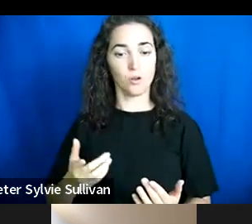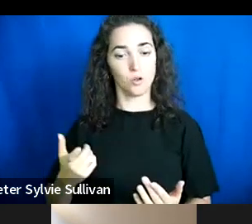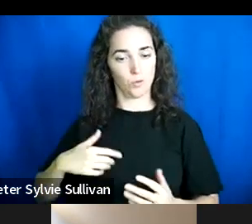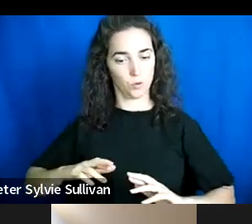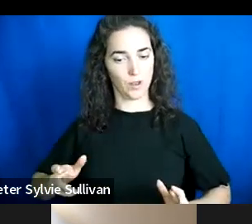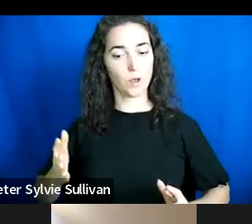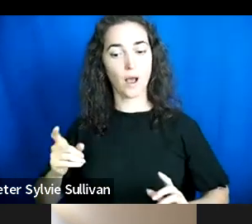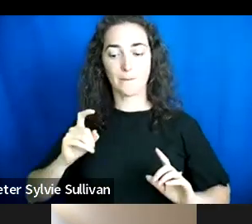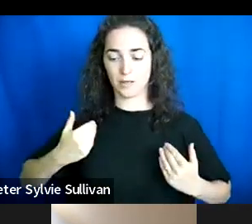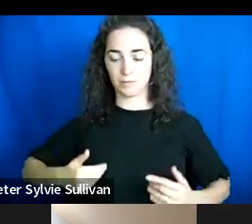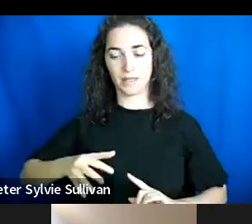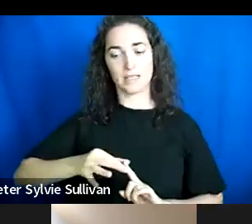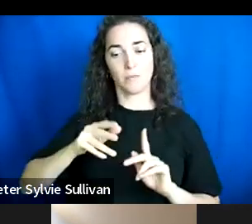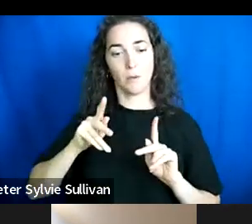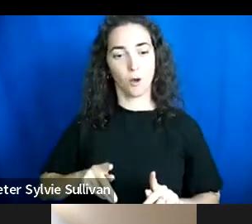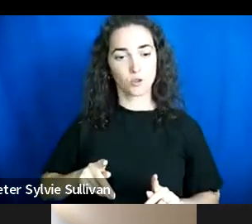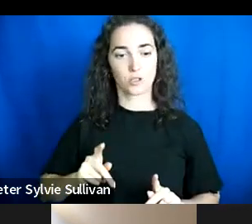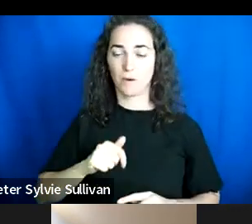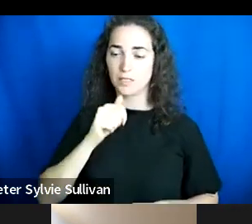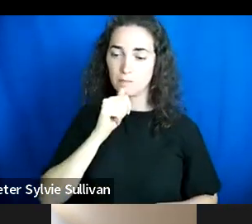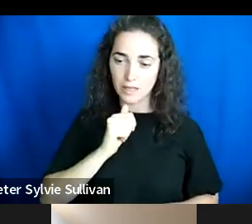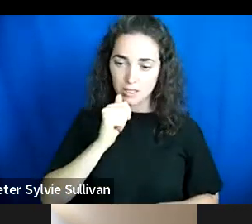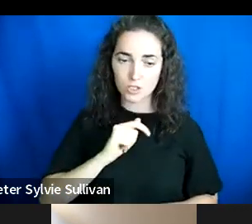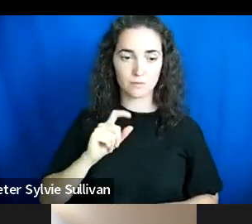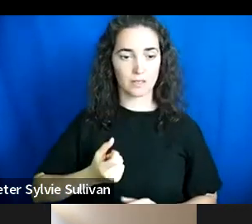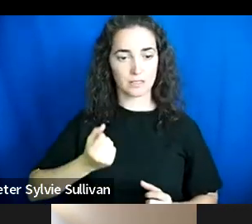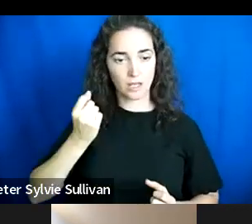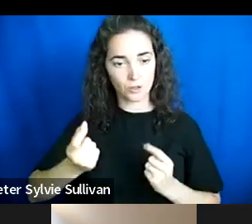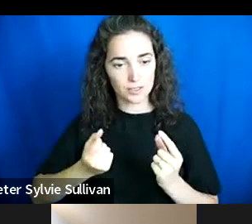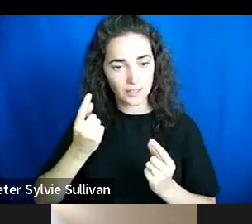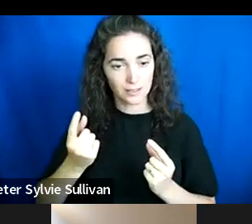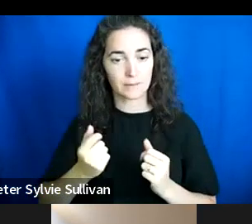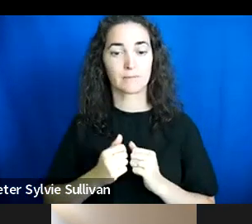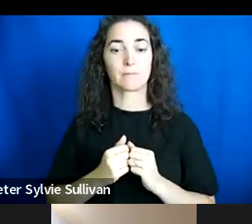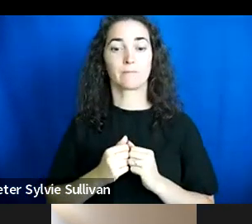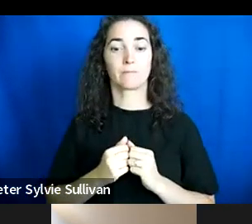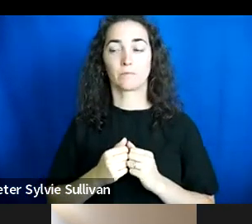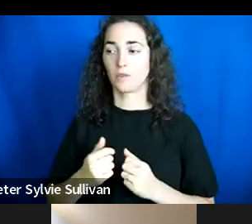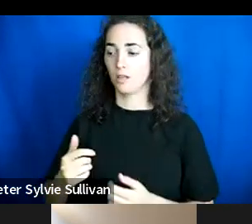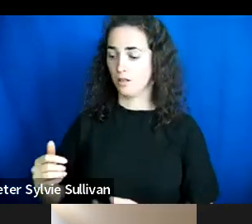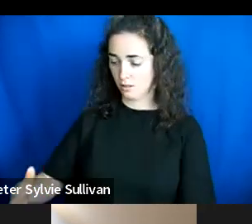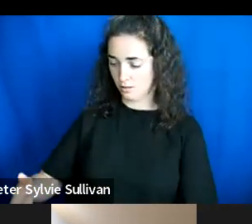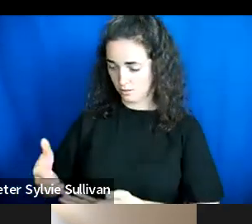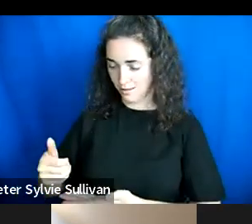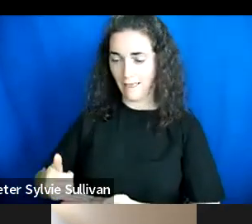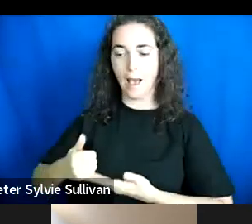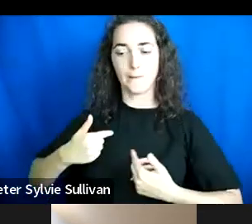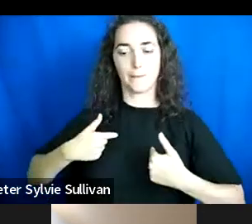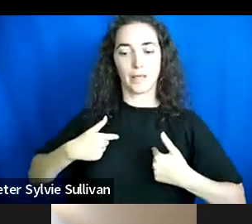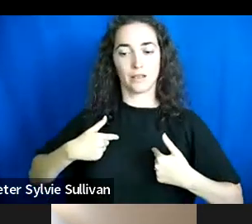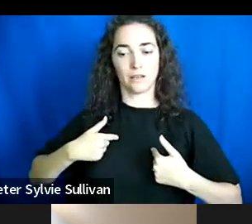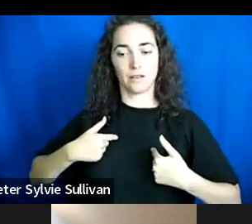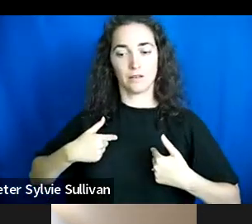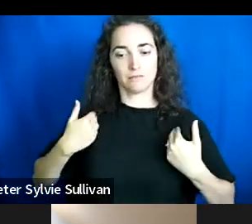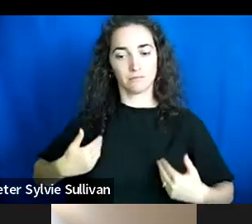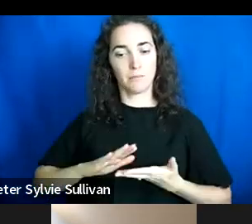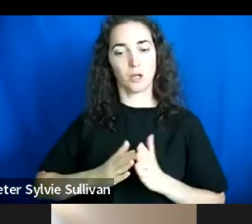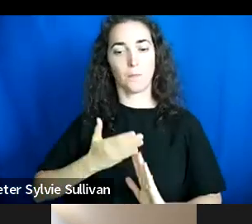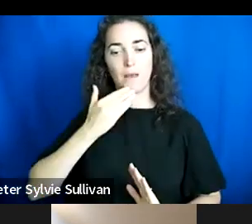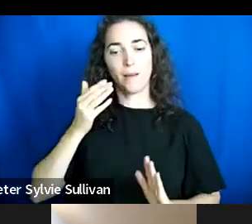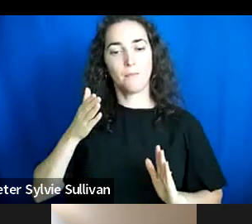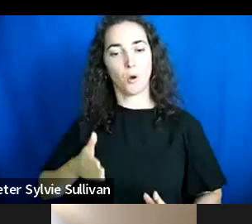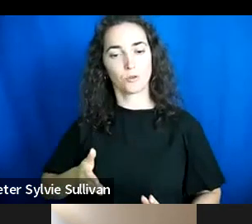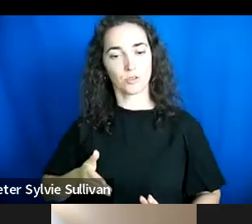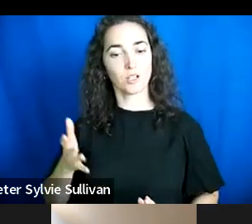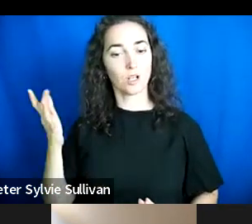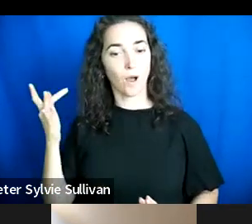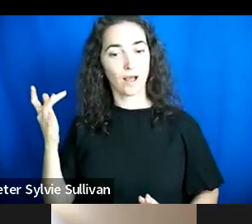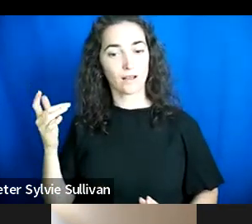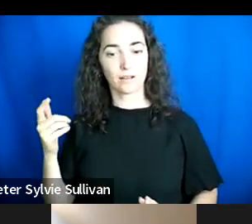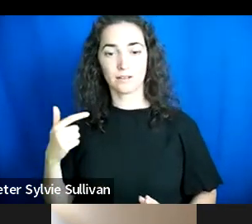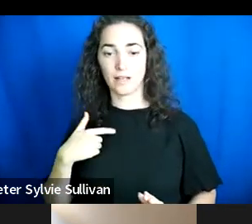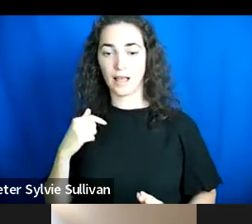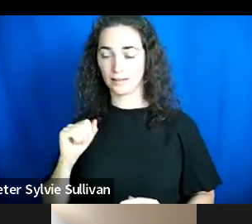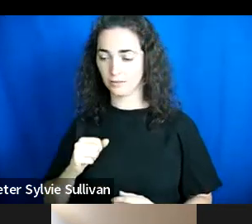It takes special patients. it takes understanding and it just I feel that It's a It helps us to become better people just do the fact that we have a chance to have a contribution contribution to our children lives.